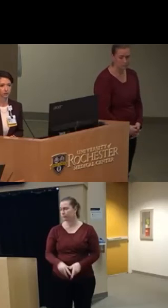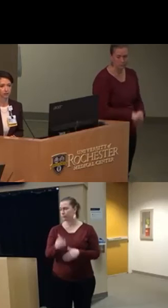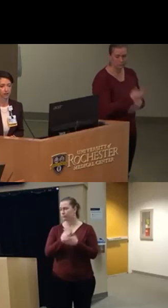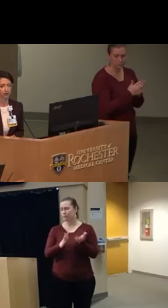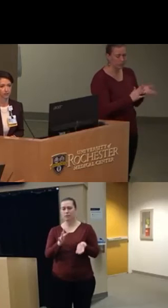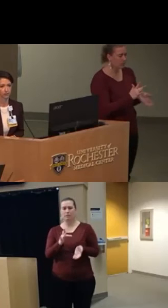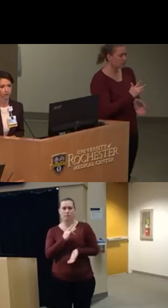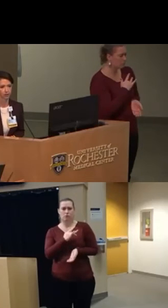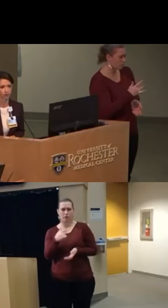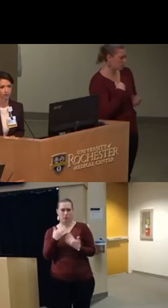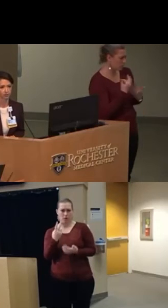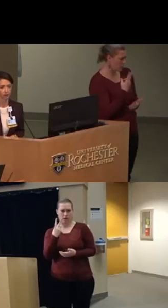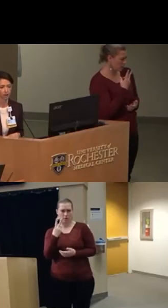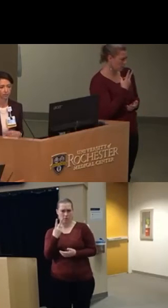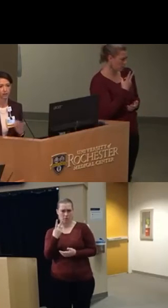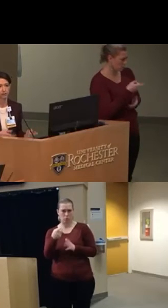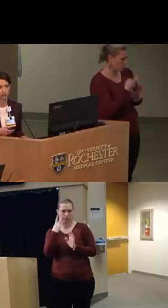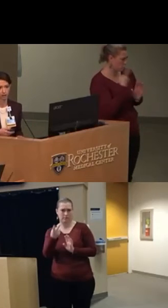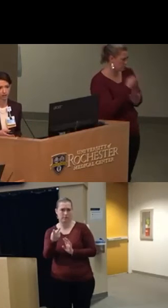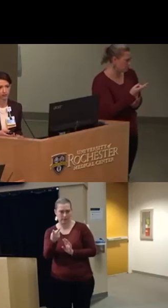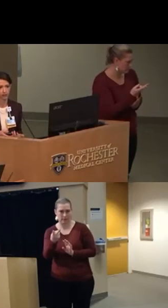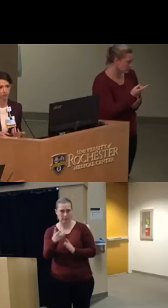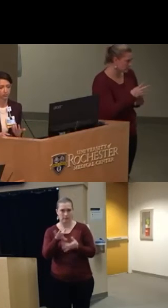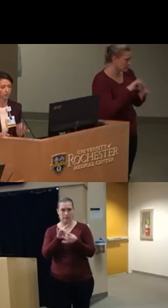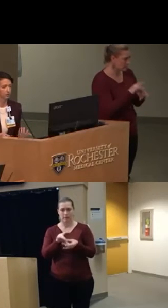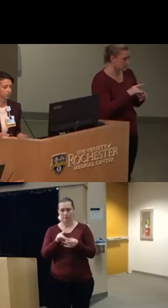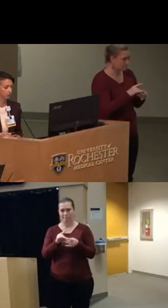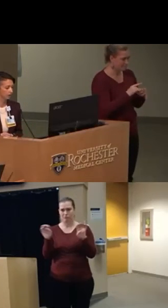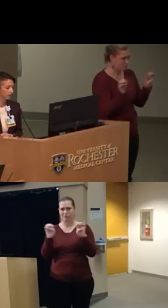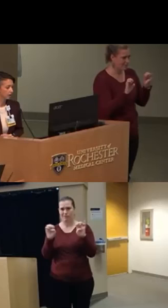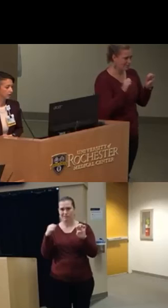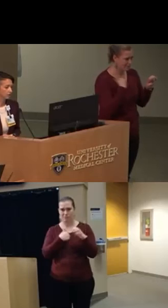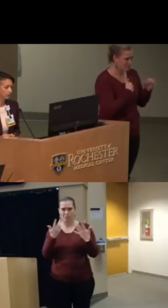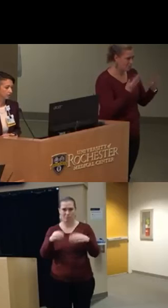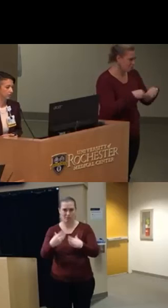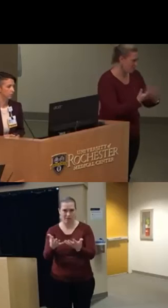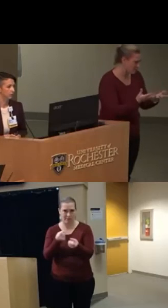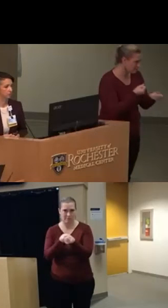so far this year in terms of um crisises that we've provided support the first I won't be any